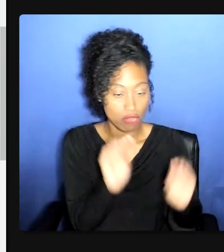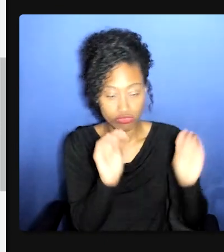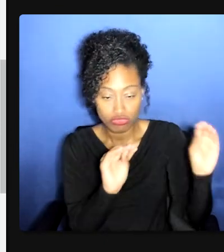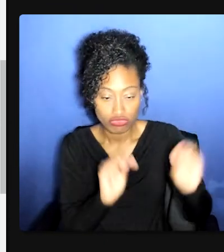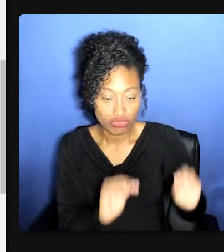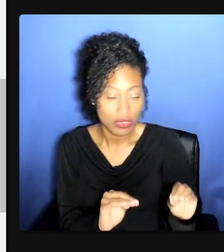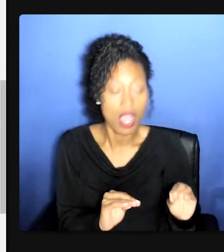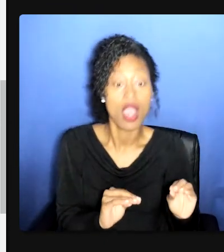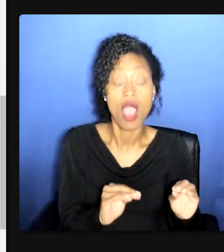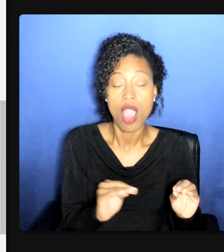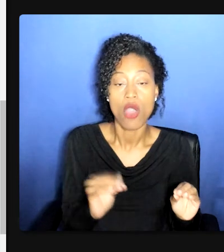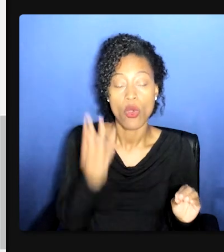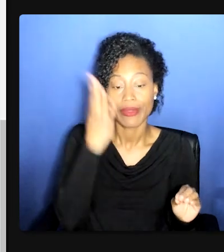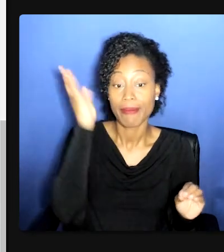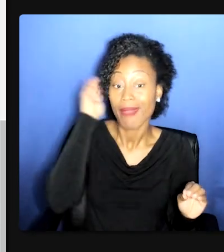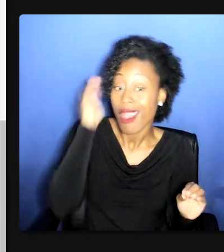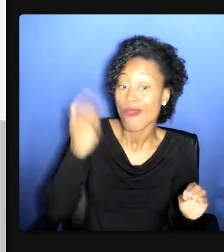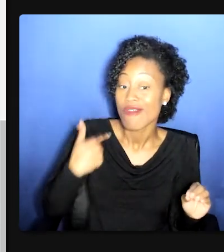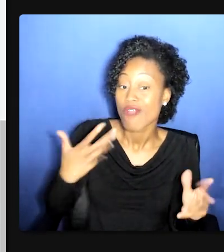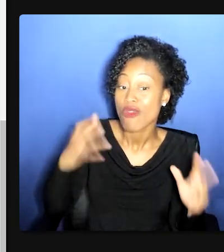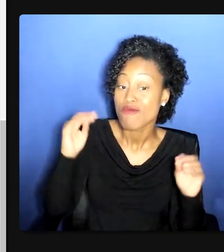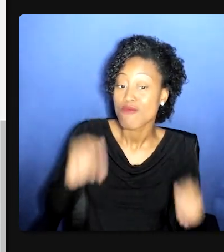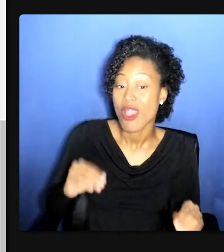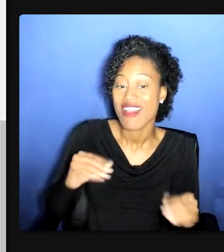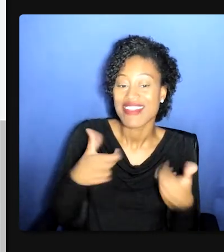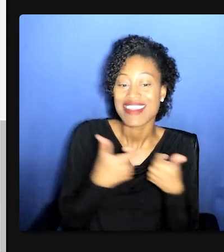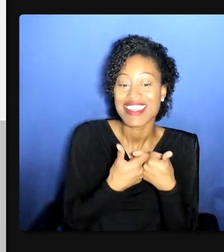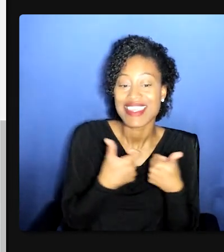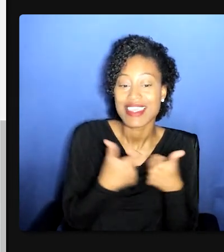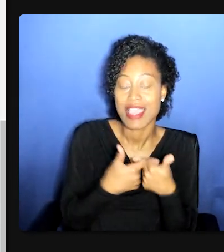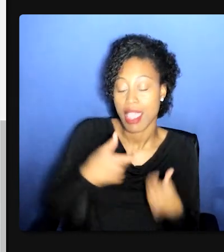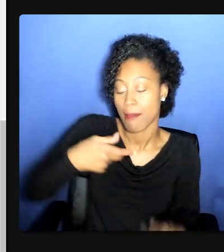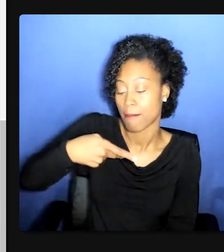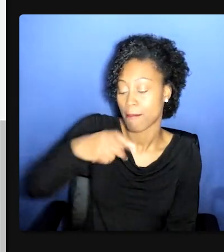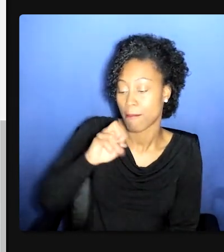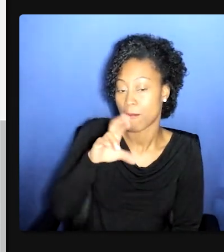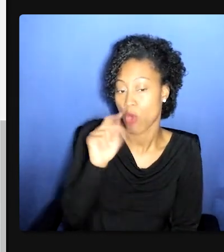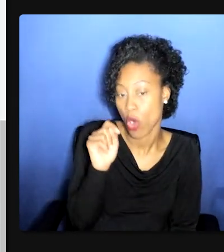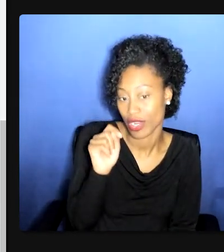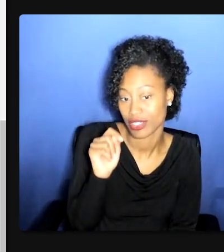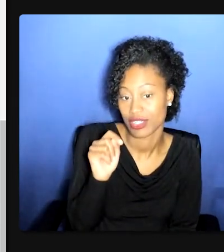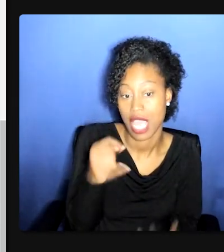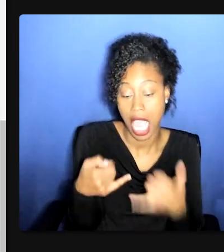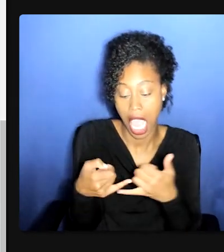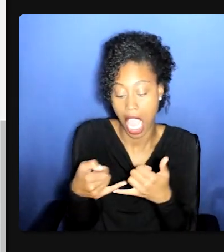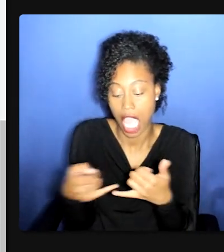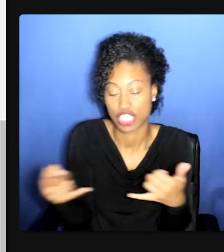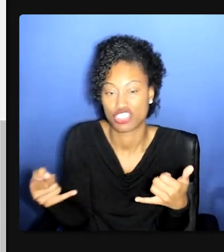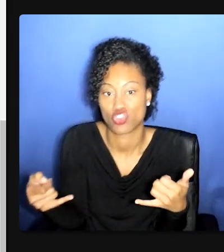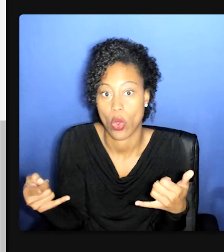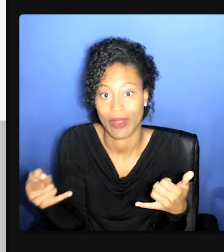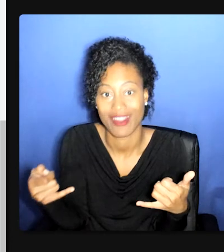This time we'll type game_port with the underscore.